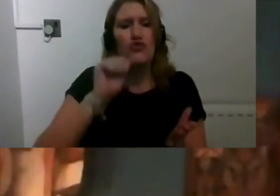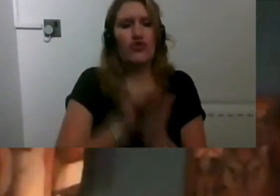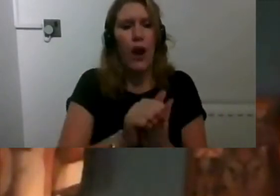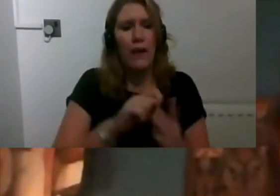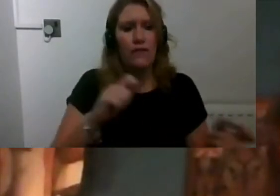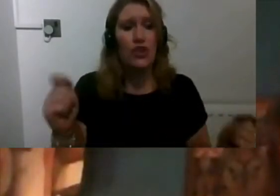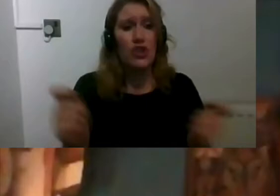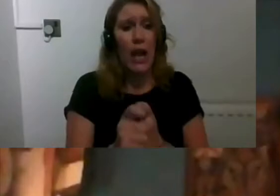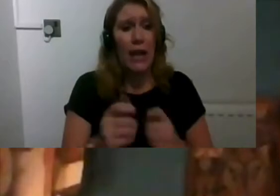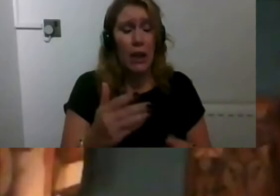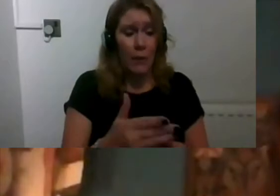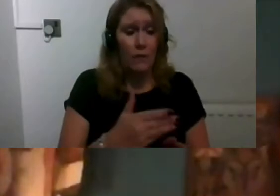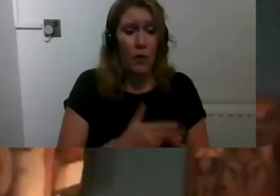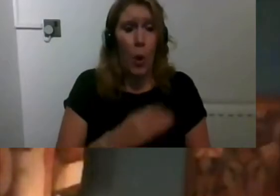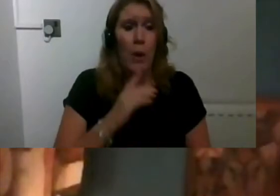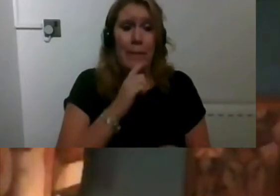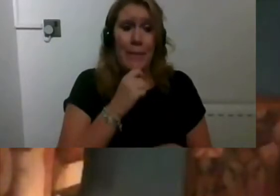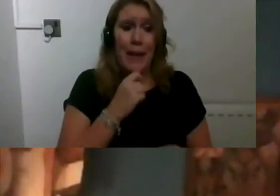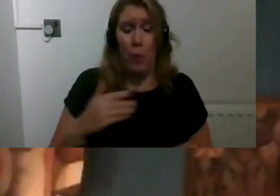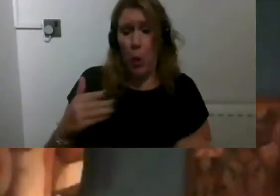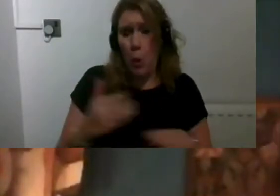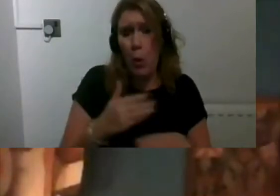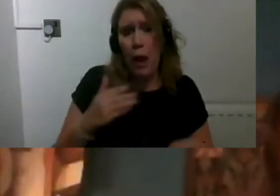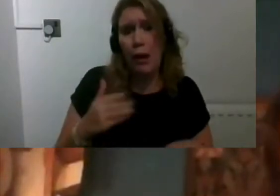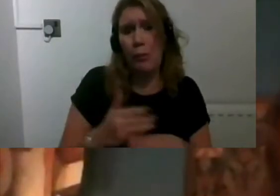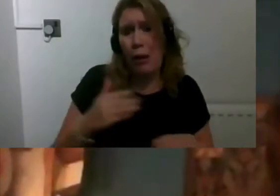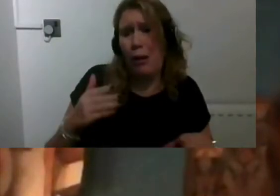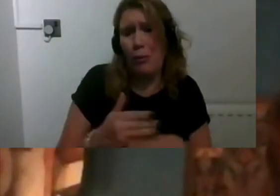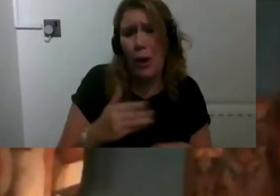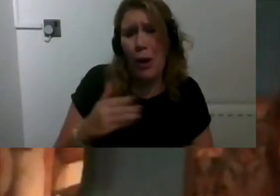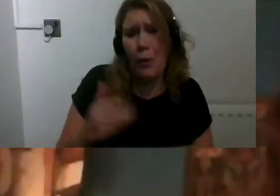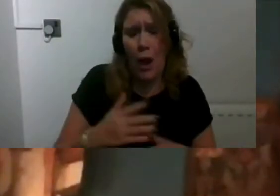headlong pell-mell into an oblivious cage.